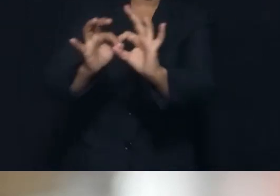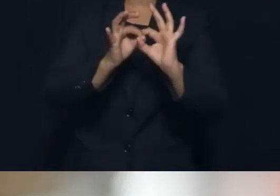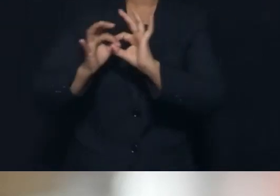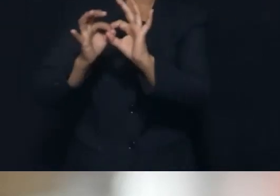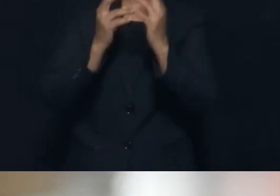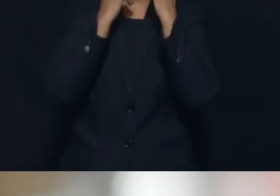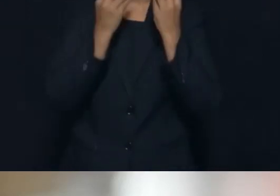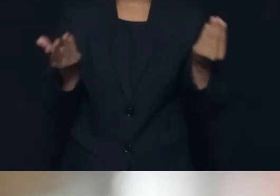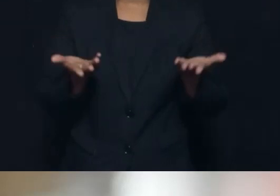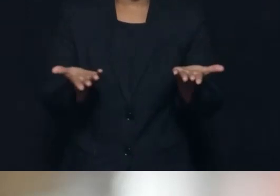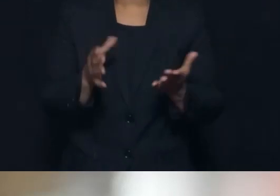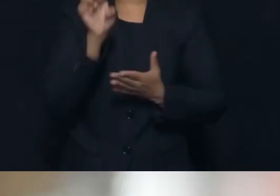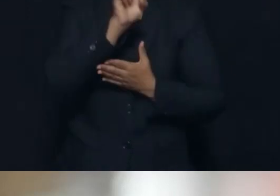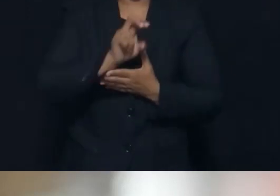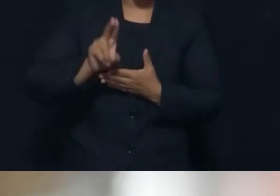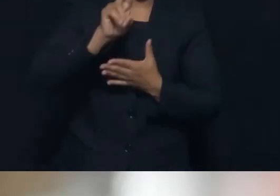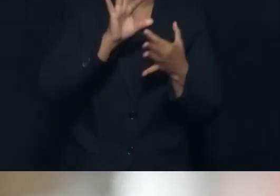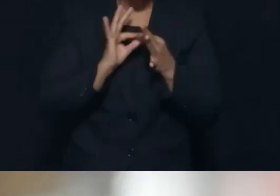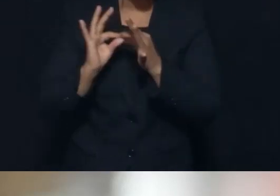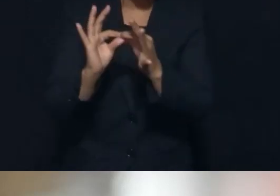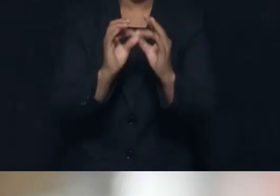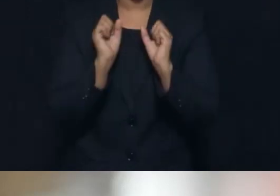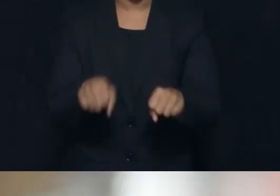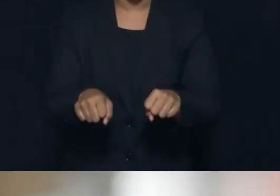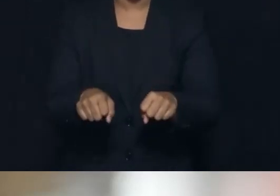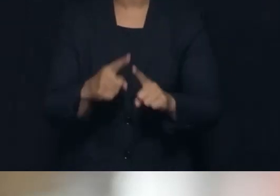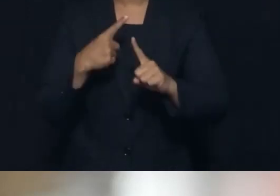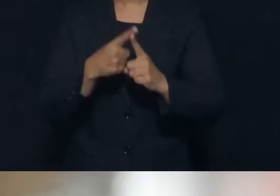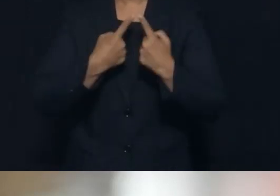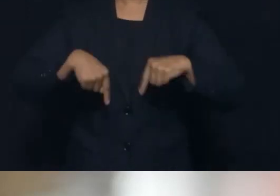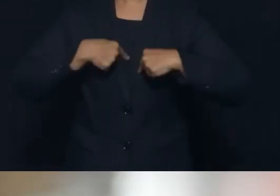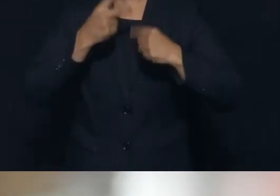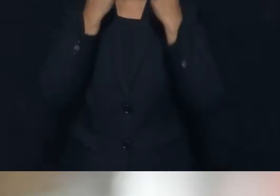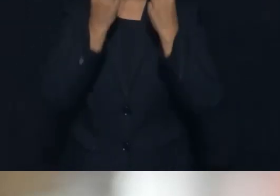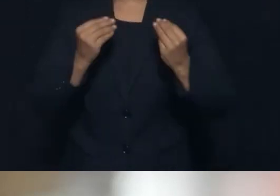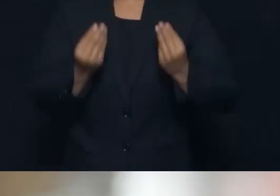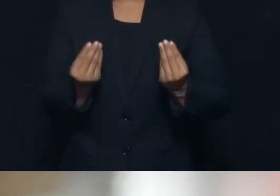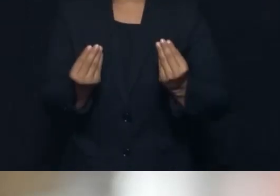the creation of knowledge, in the discussions and contributions on the workpackage for standardisation.